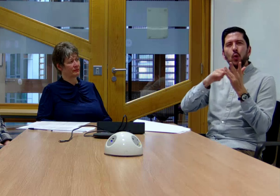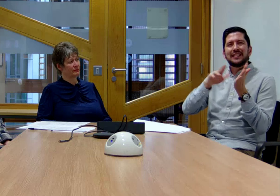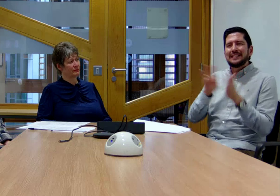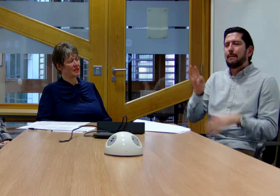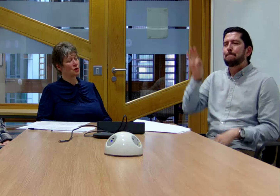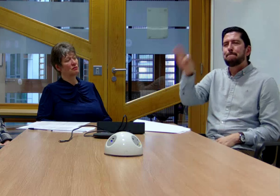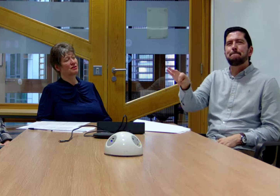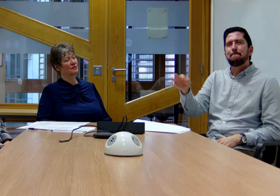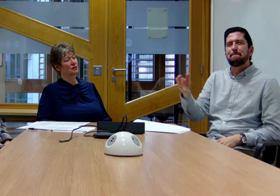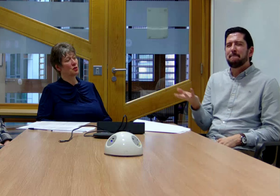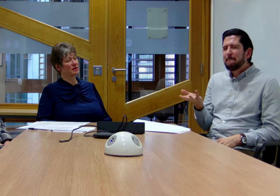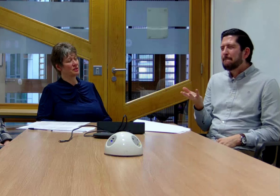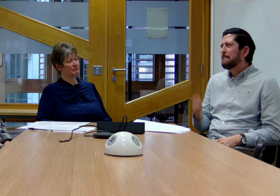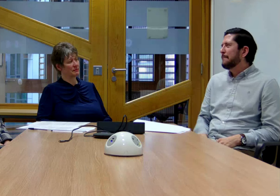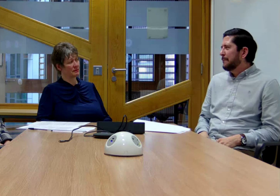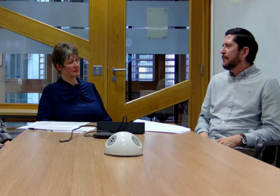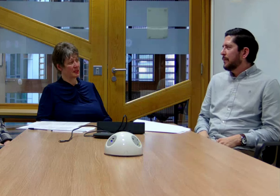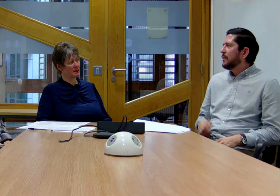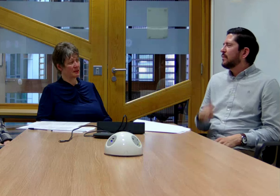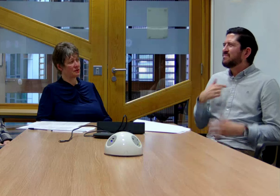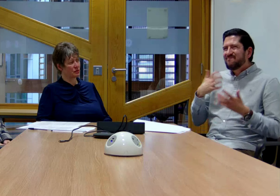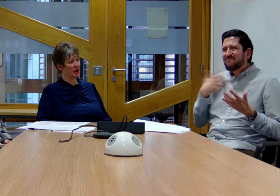British Sign Language again.